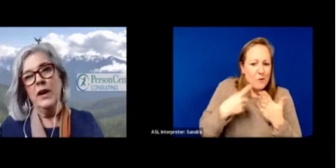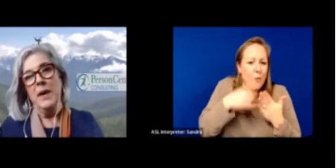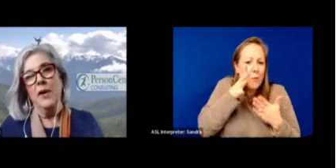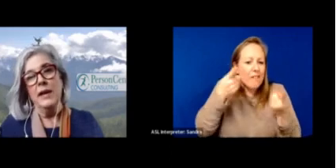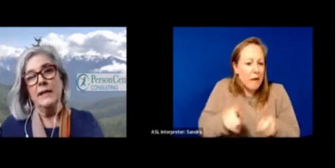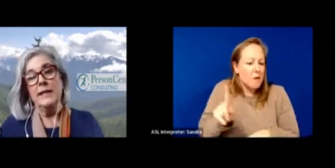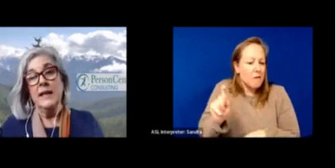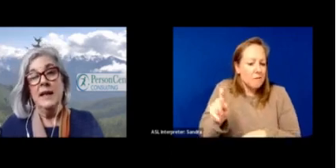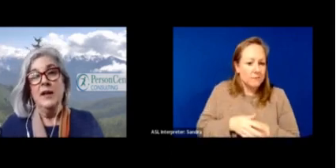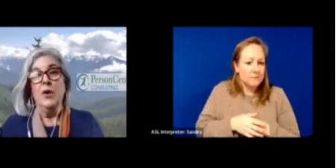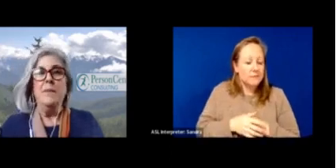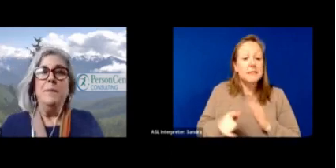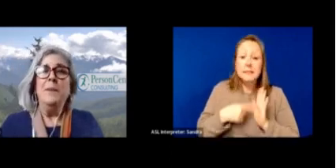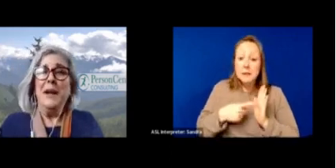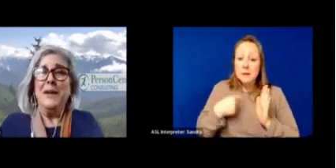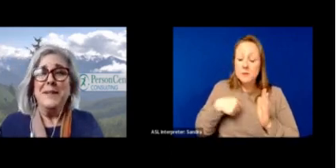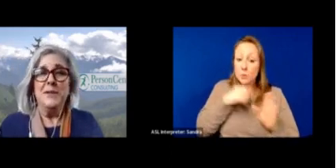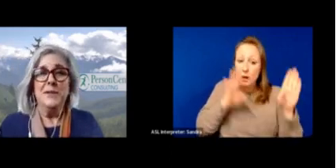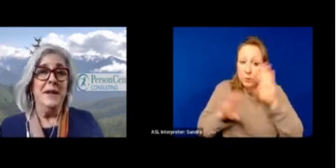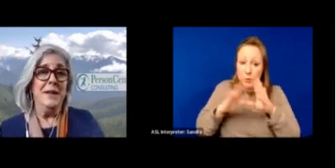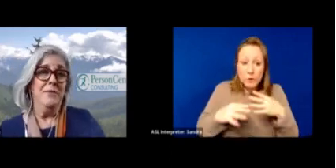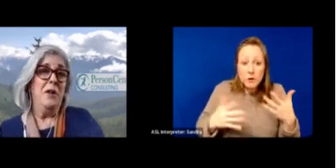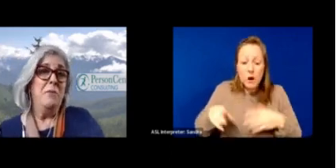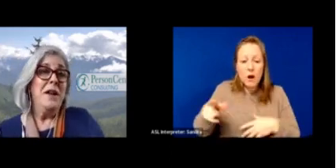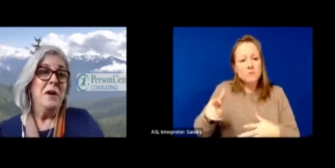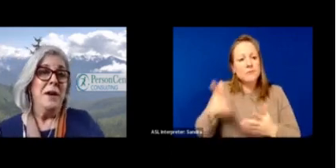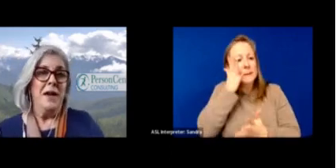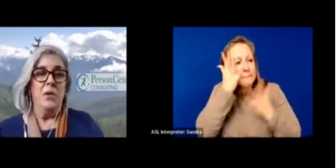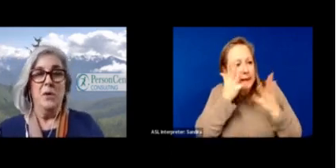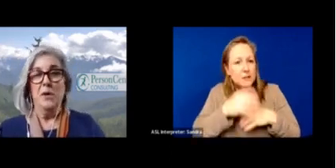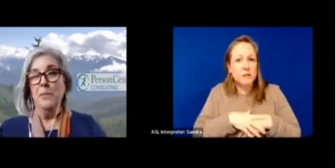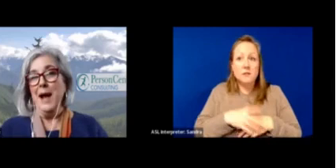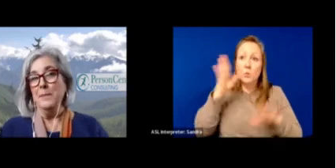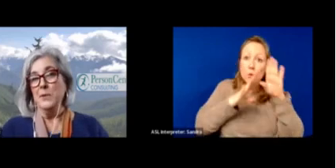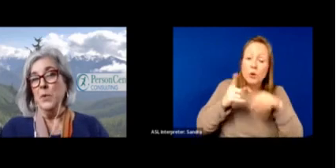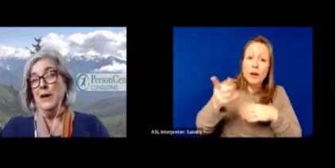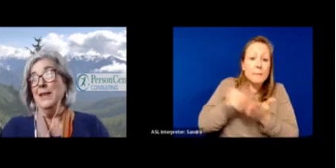worried about is, you know, they might be embarrassed, or they might give all of their money away, or perhaps we're worried